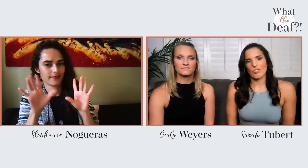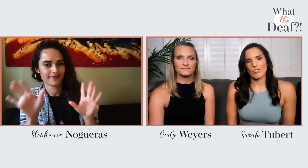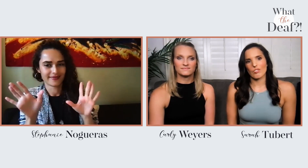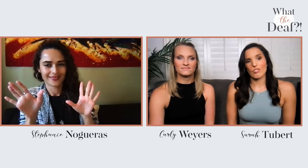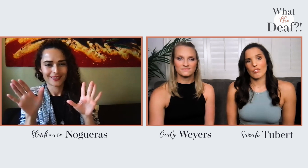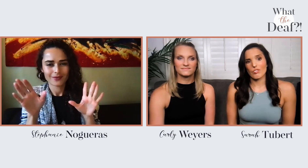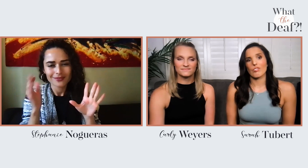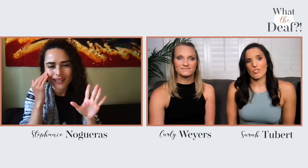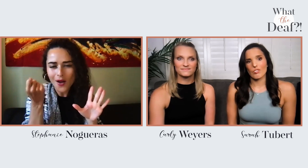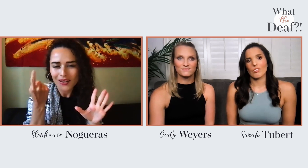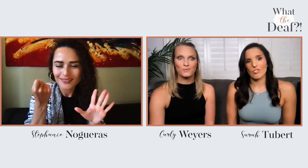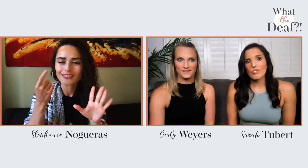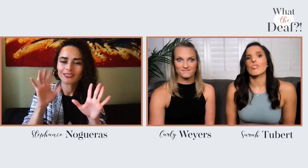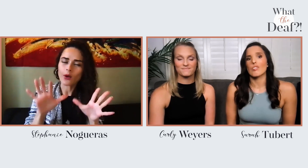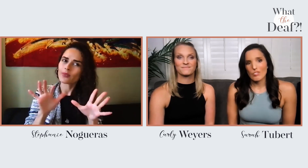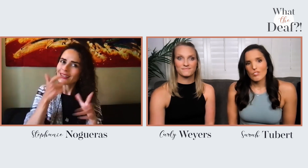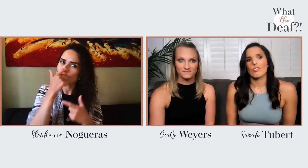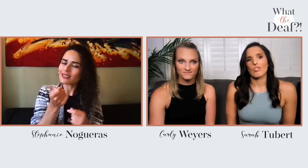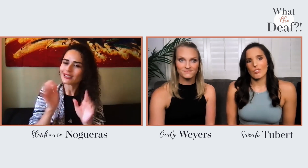or they're not doing something wrong, so it's interesting.